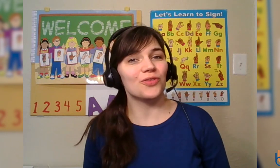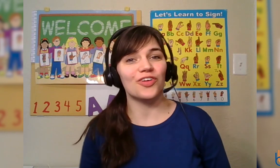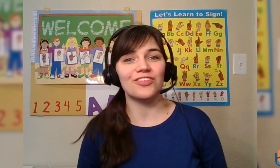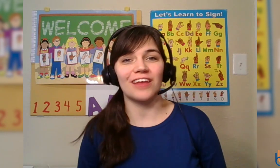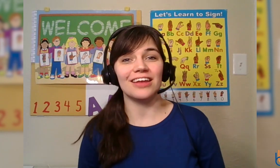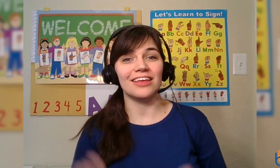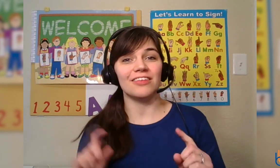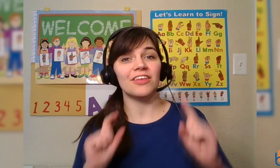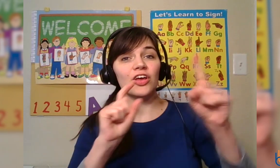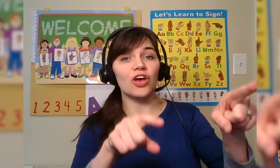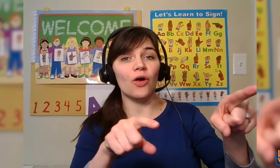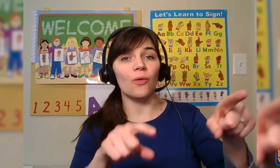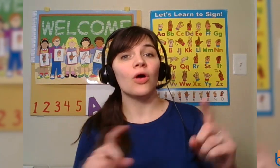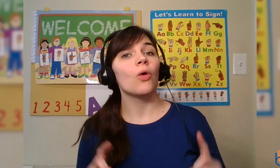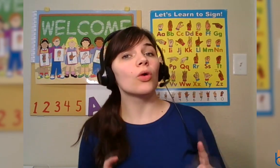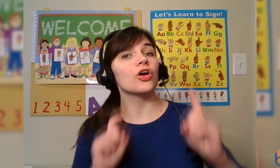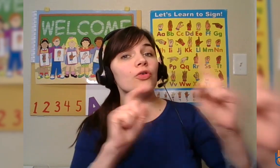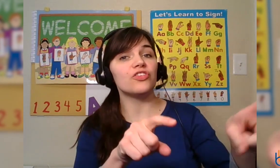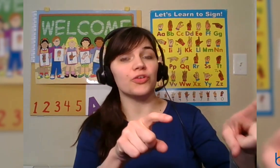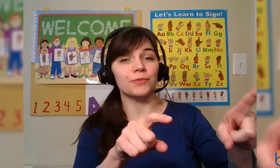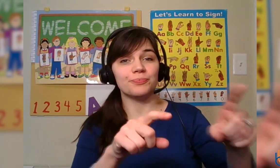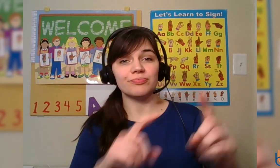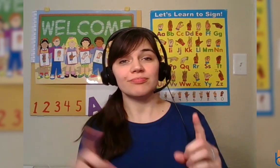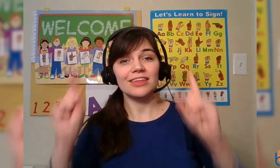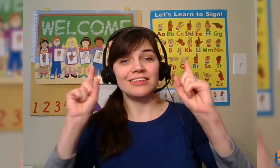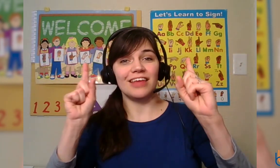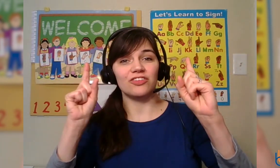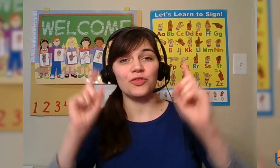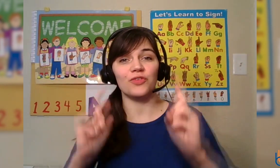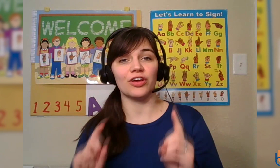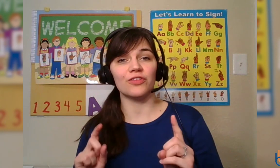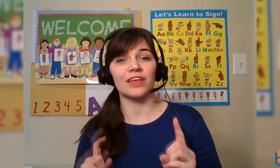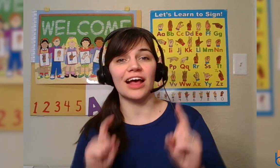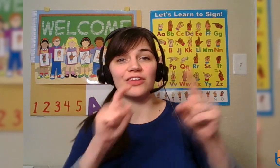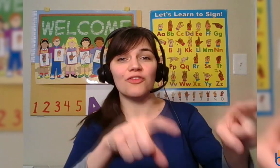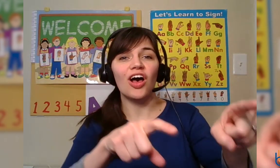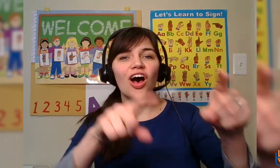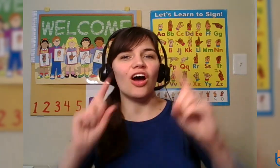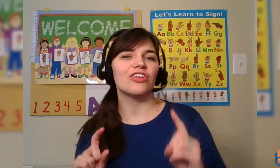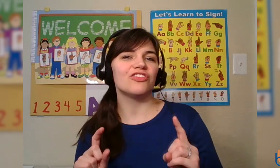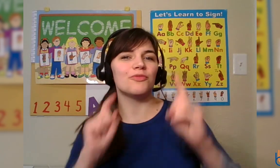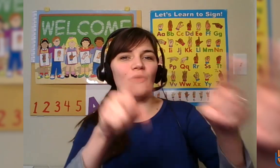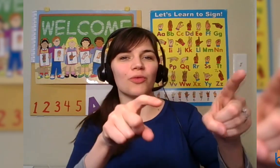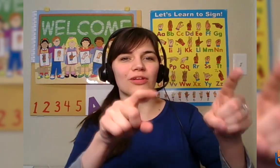the first sign is go or go to. Take two fingers and kind of arch them forward a